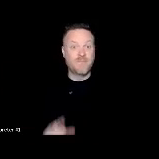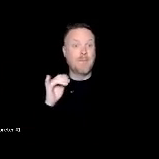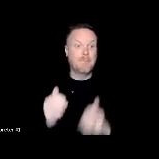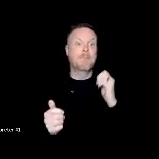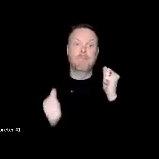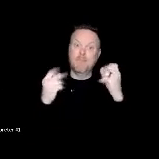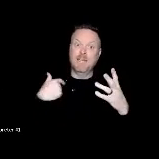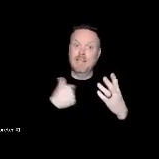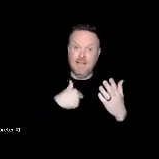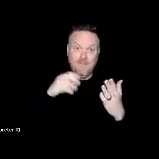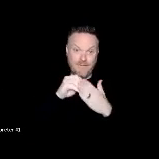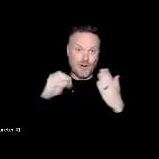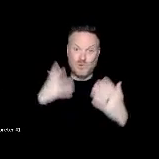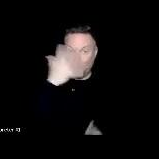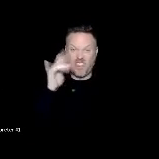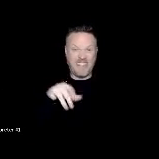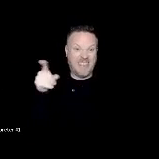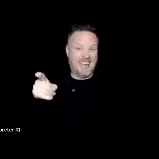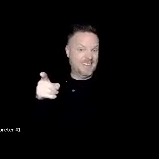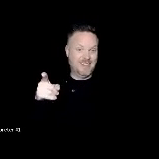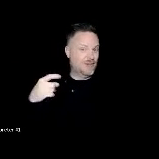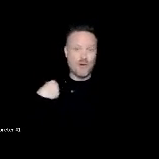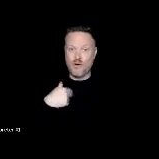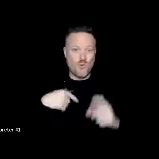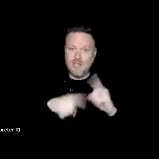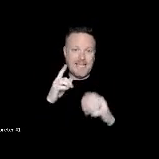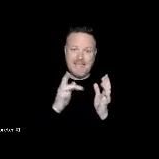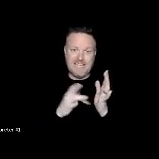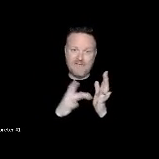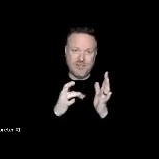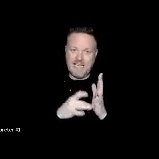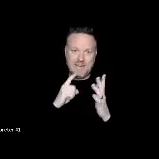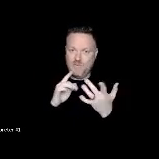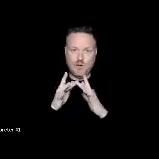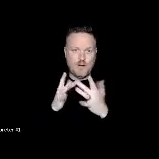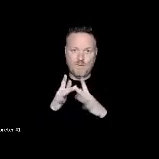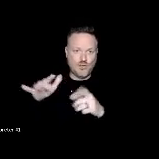desktops look like. We can't take for granted that in a virtual environment, we have to